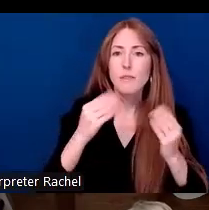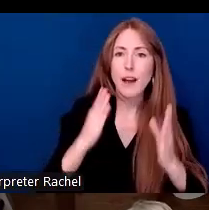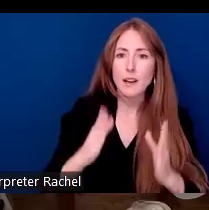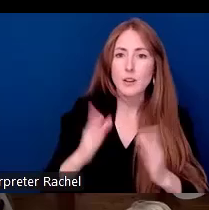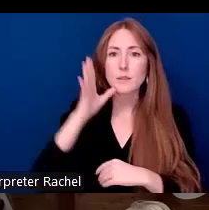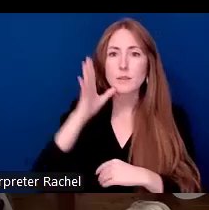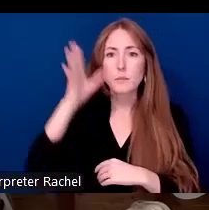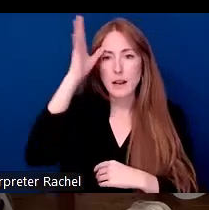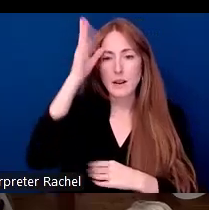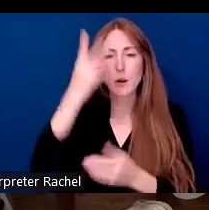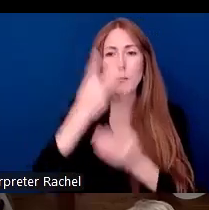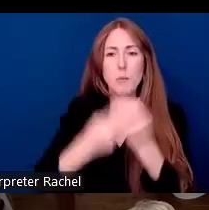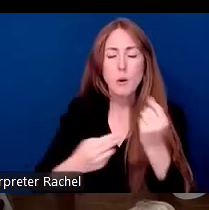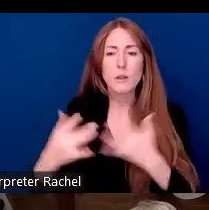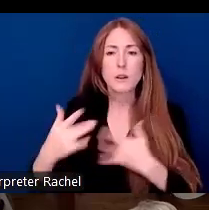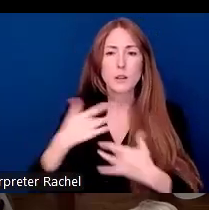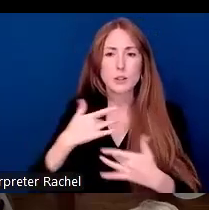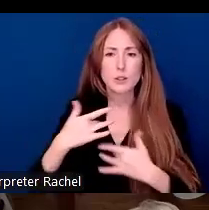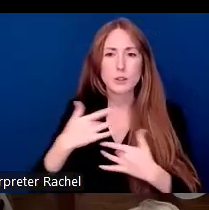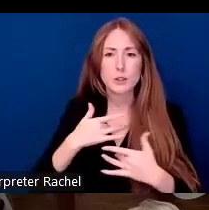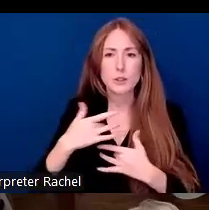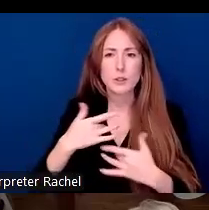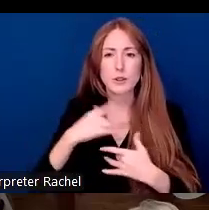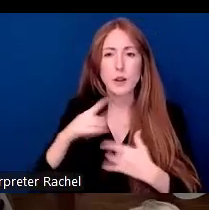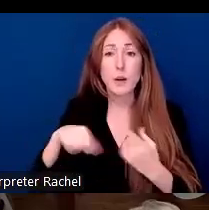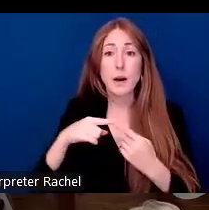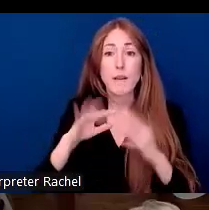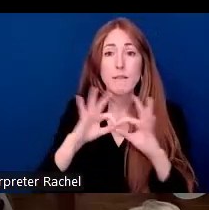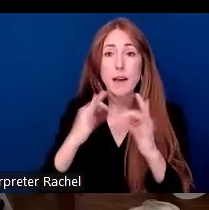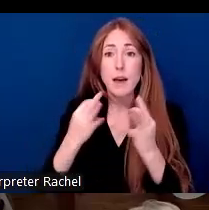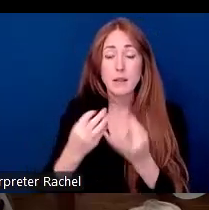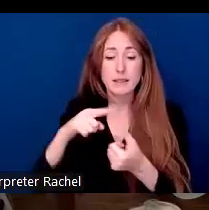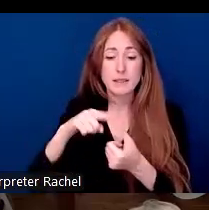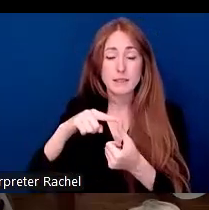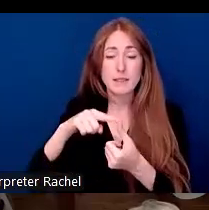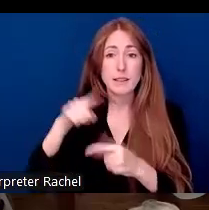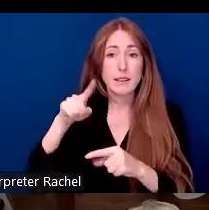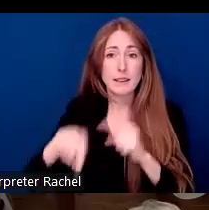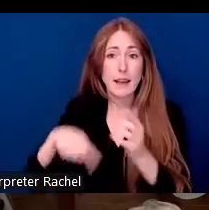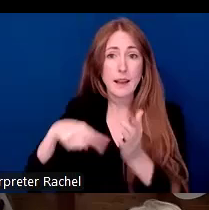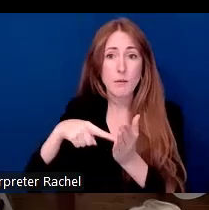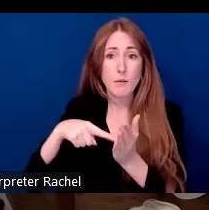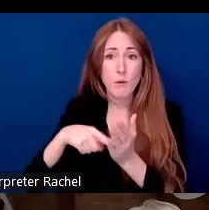that there were families who could not afford the gas or other costs to travel to in-person